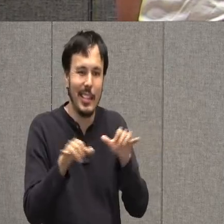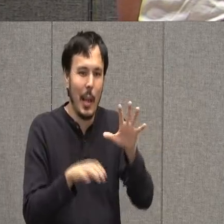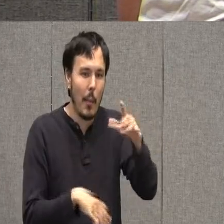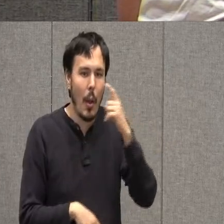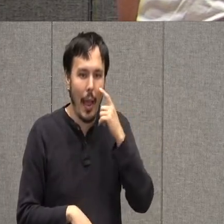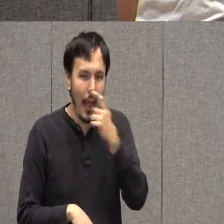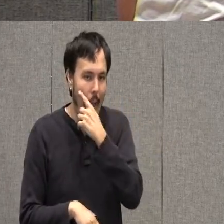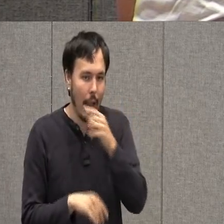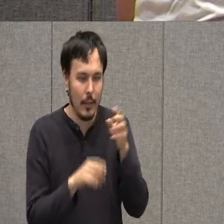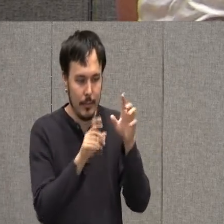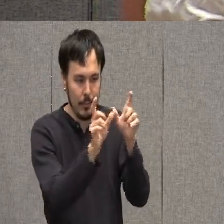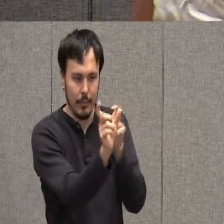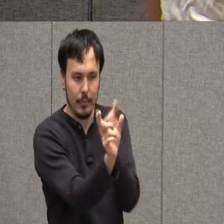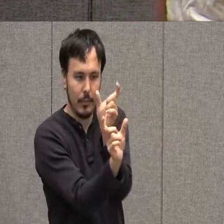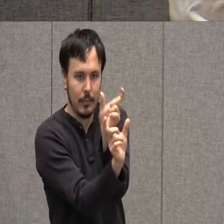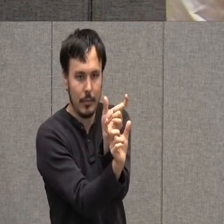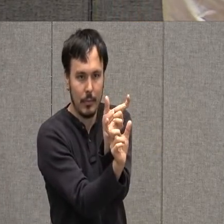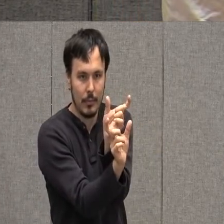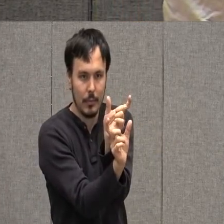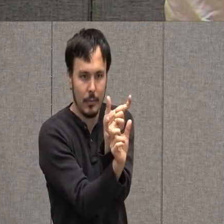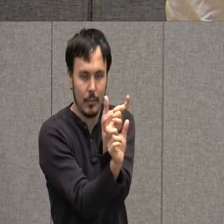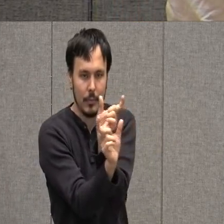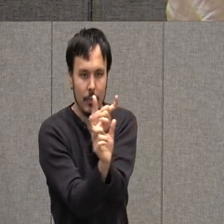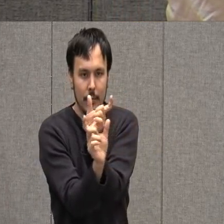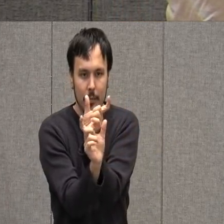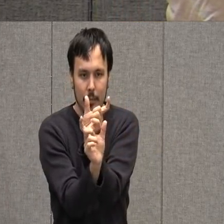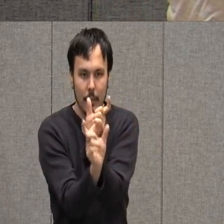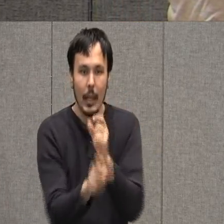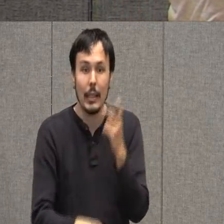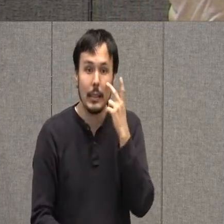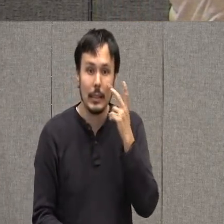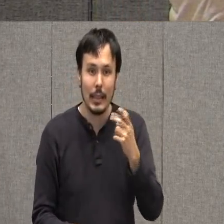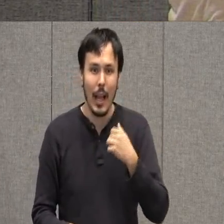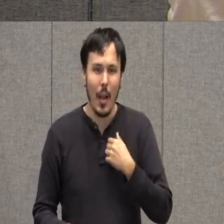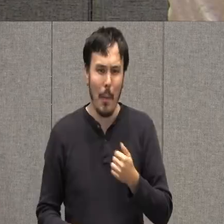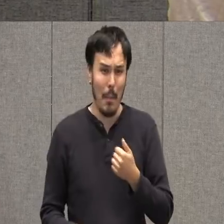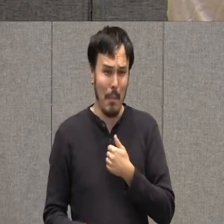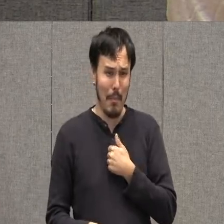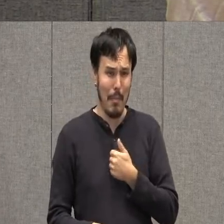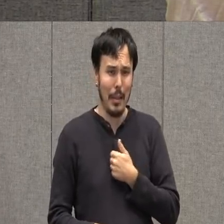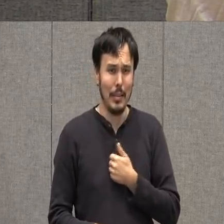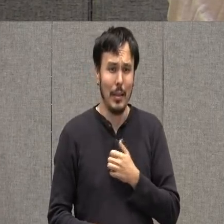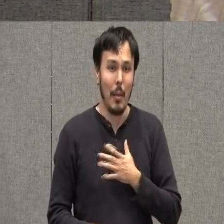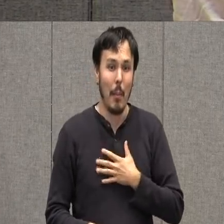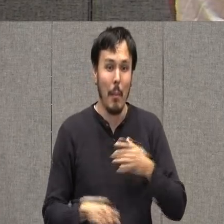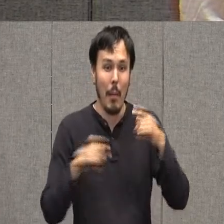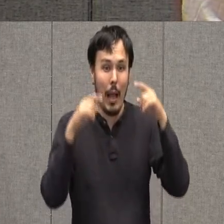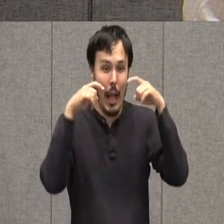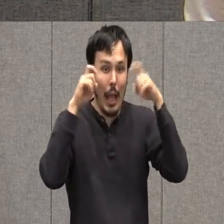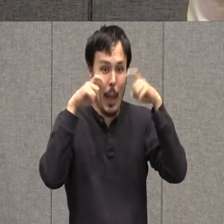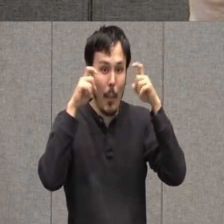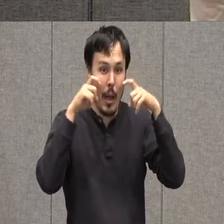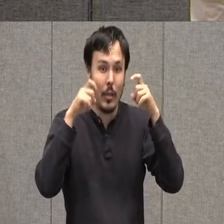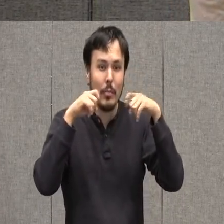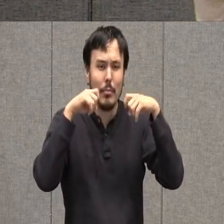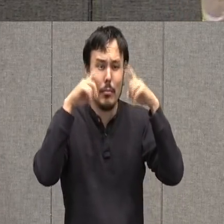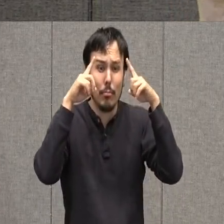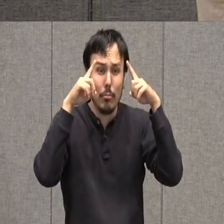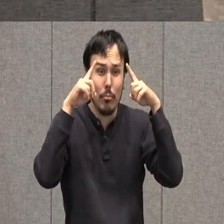Mine's gonna be a little bit sad. See how I point them down and it makes a little bit of a sadder expression? Where Ms. Ley's are more raised up